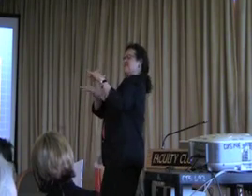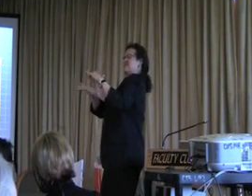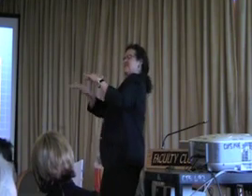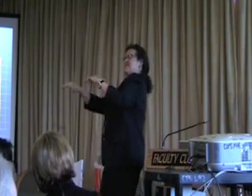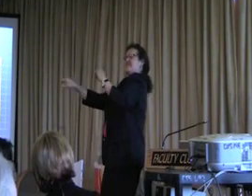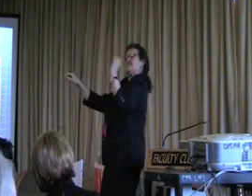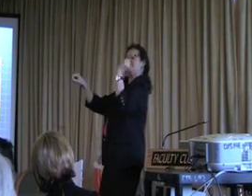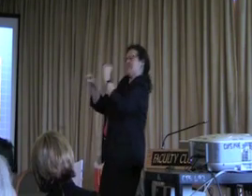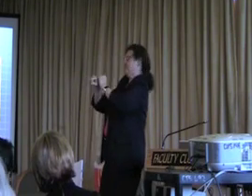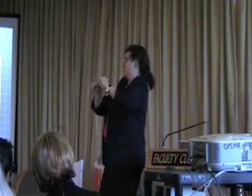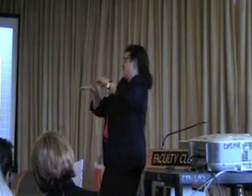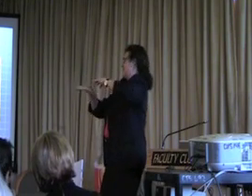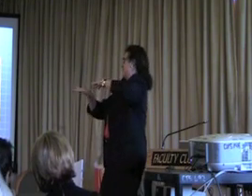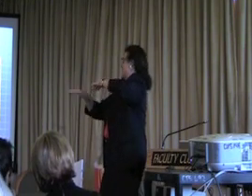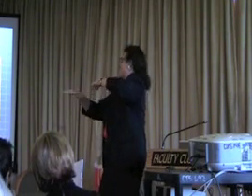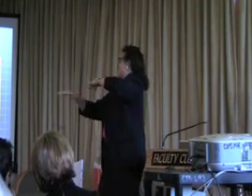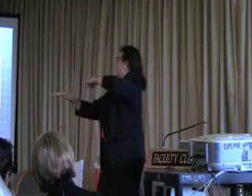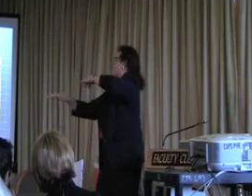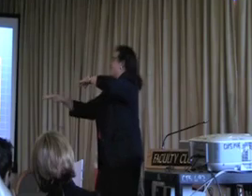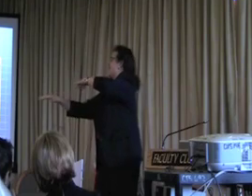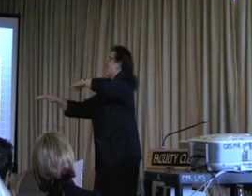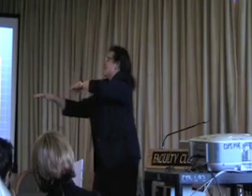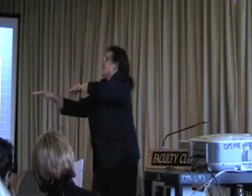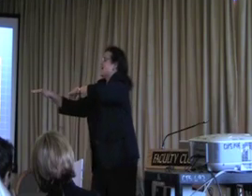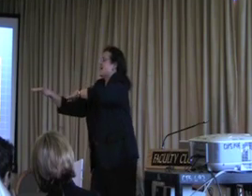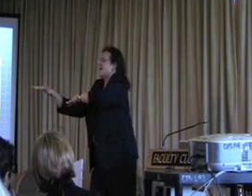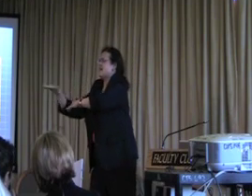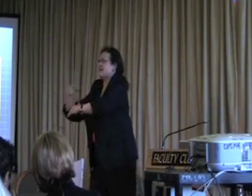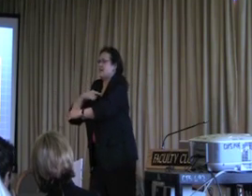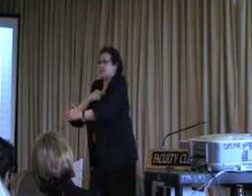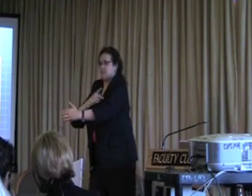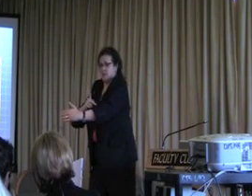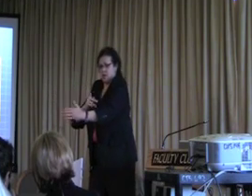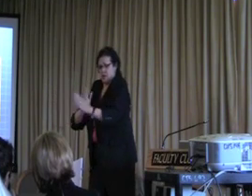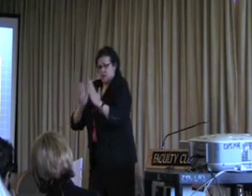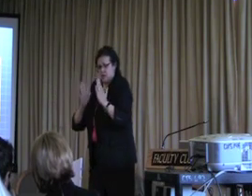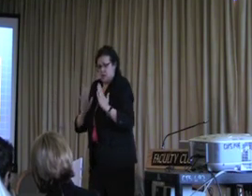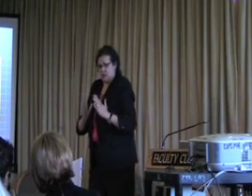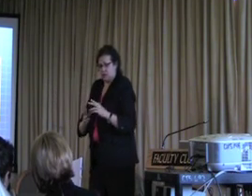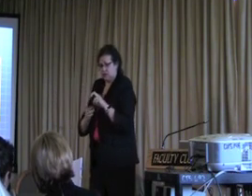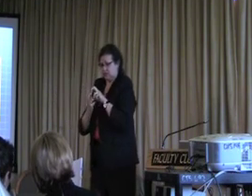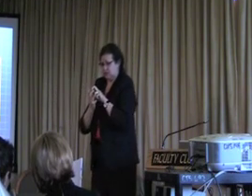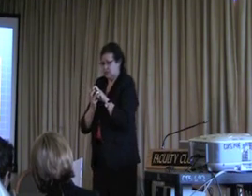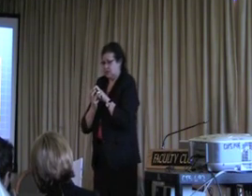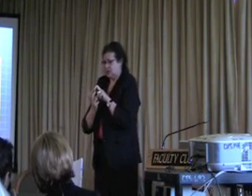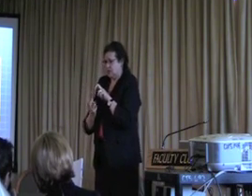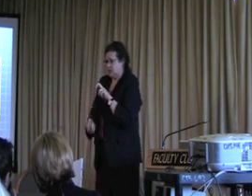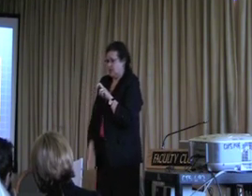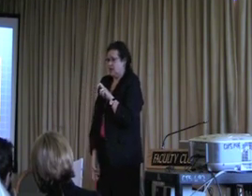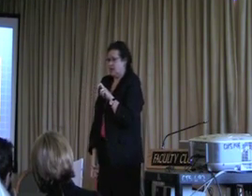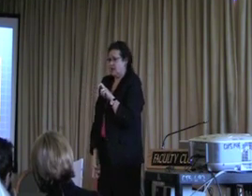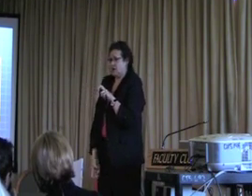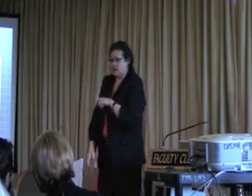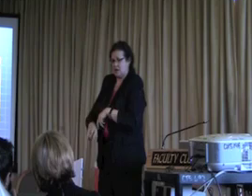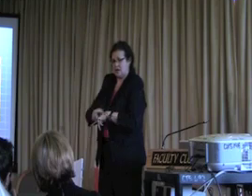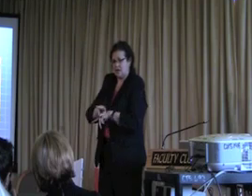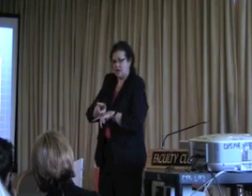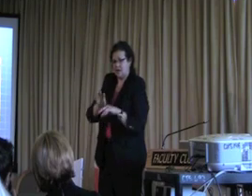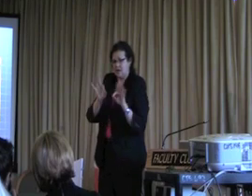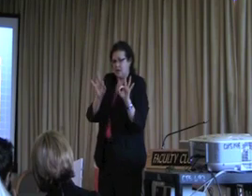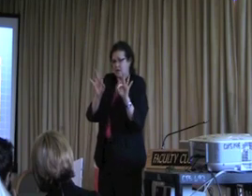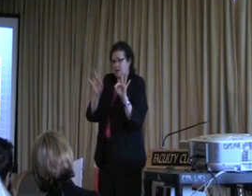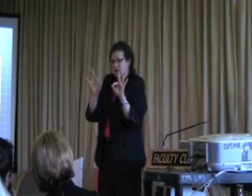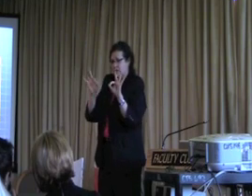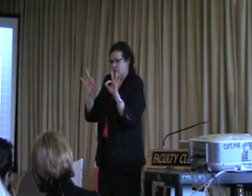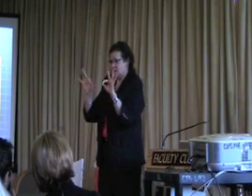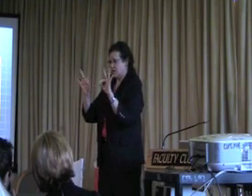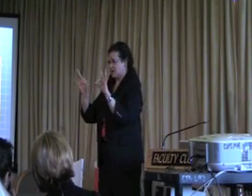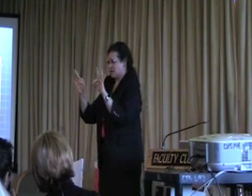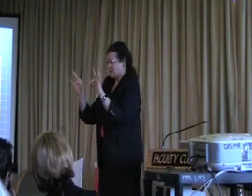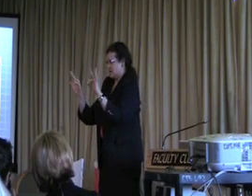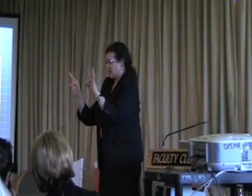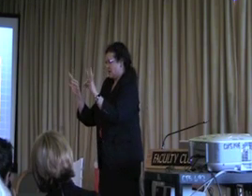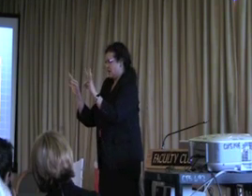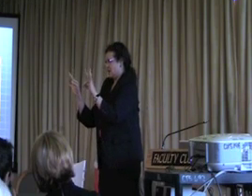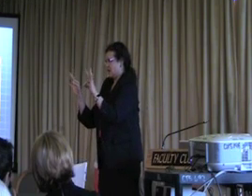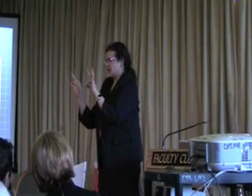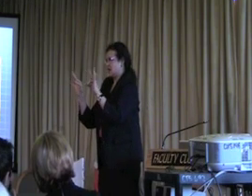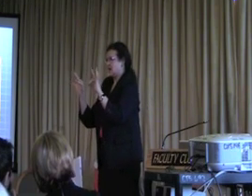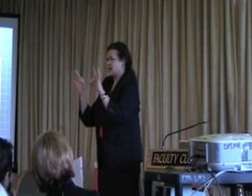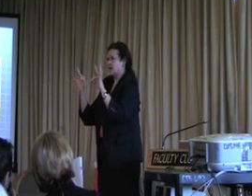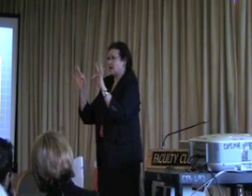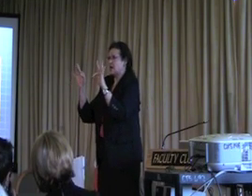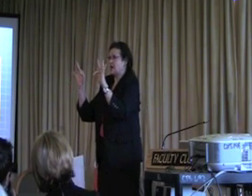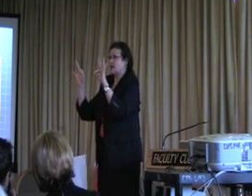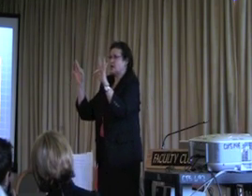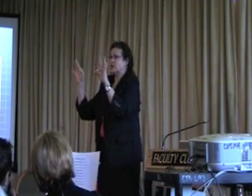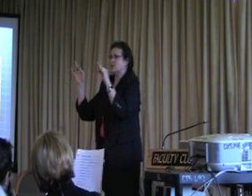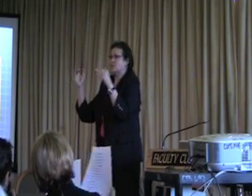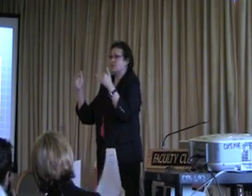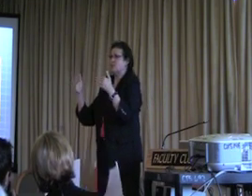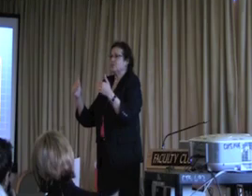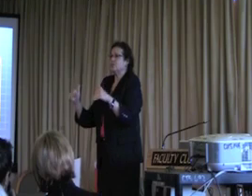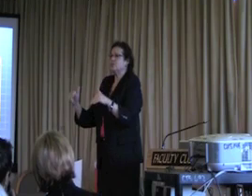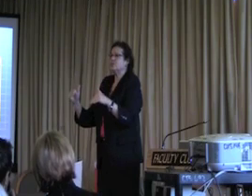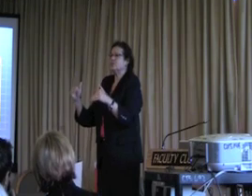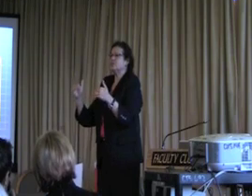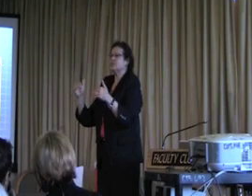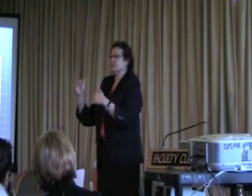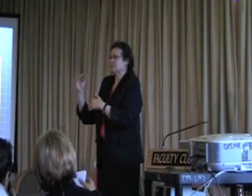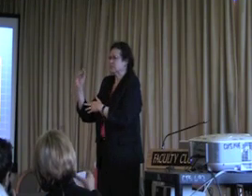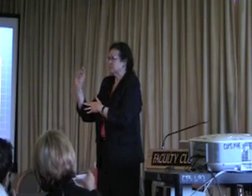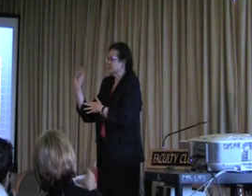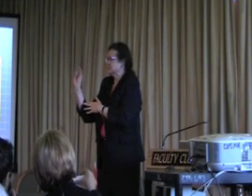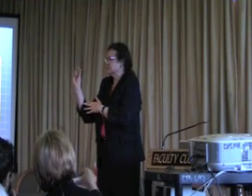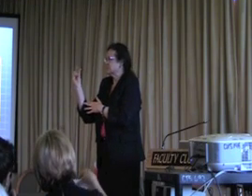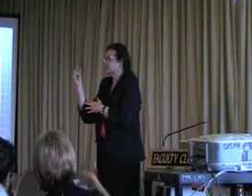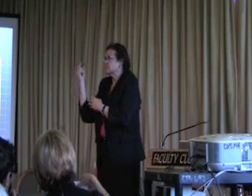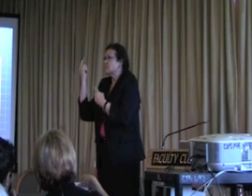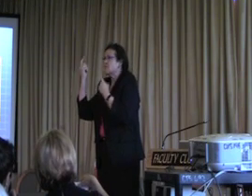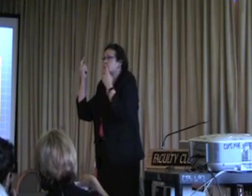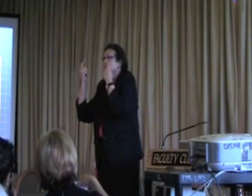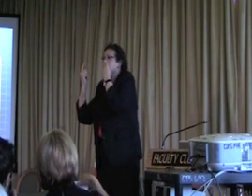outdid the sparkling waves in glee. A poet could not but be gay in such a jocund company.